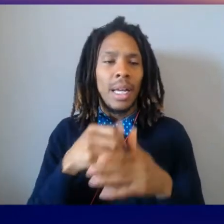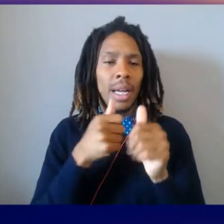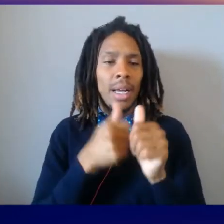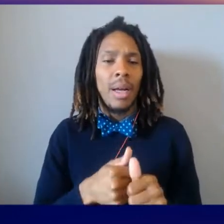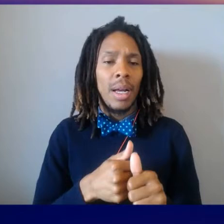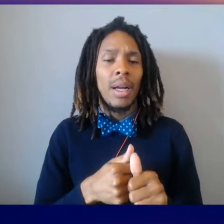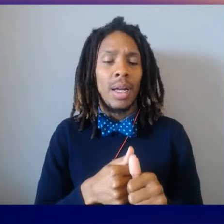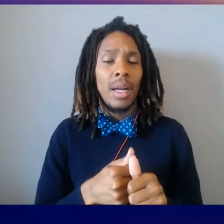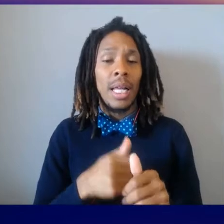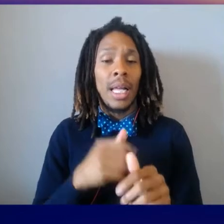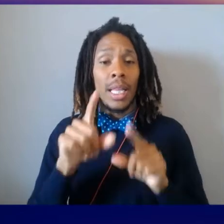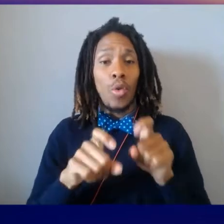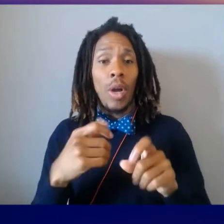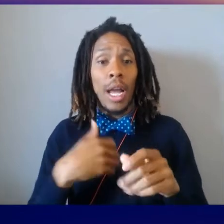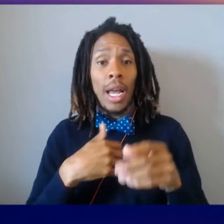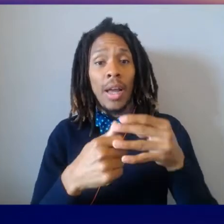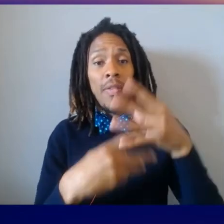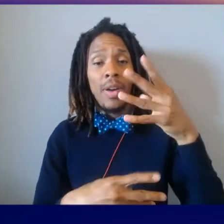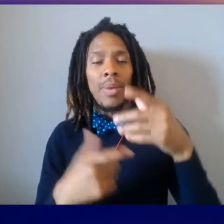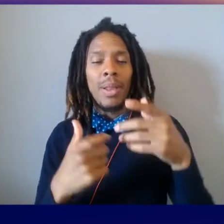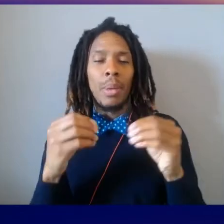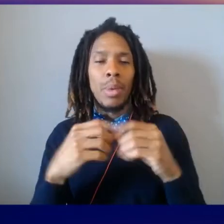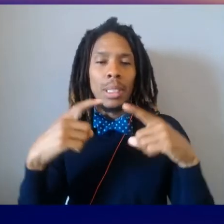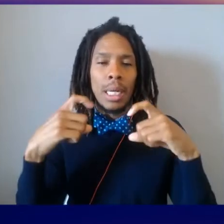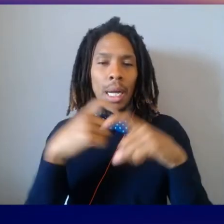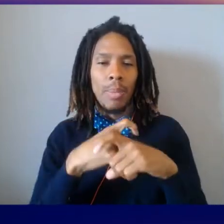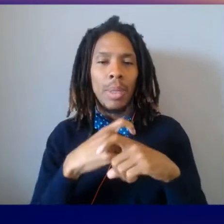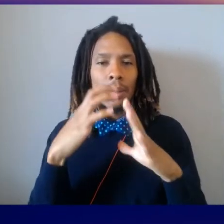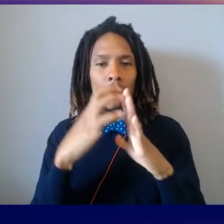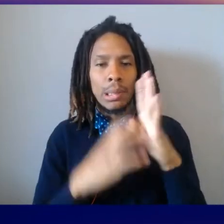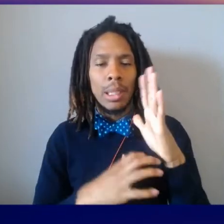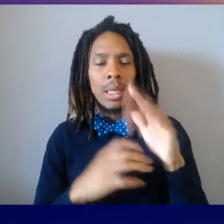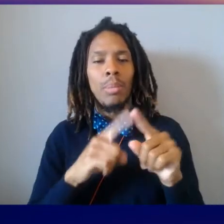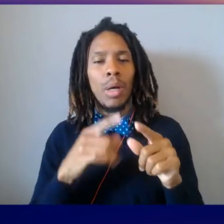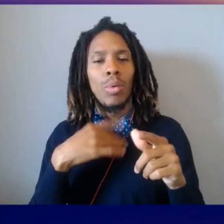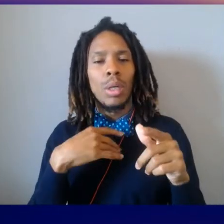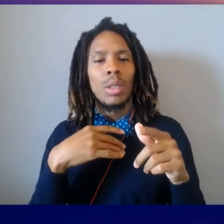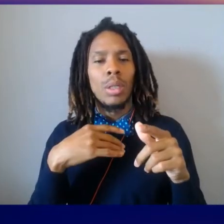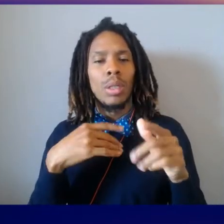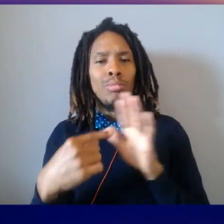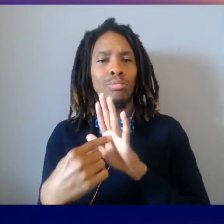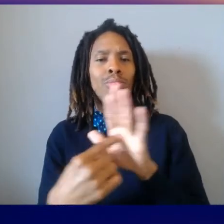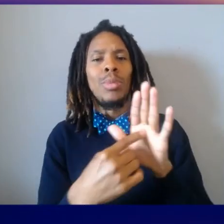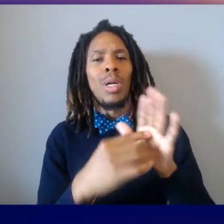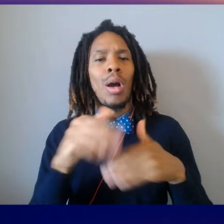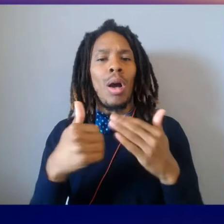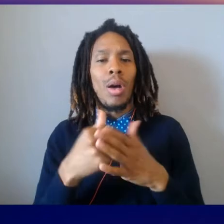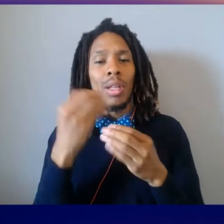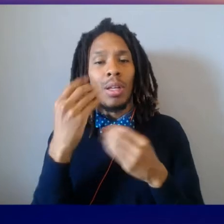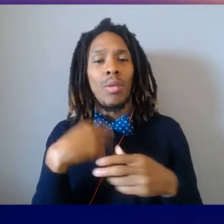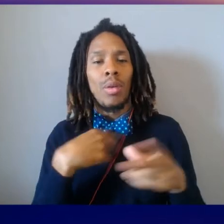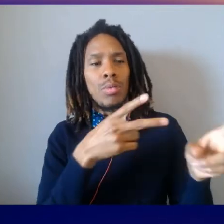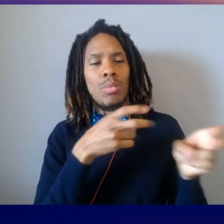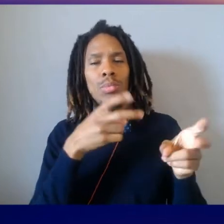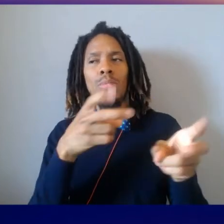it's a little bit more complex as you can see, but it will show you all that data. Basically, we are pulling data from the Config APIs